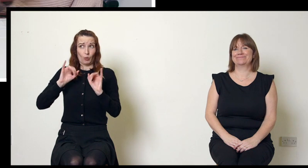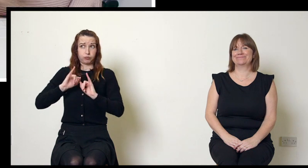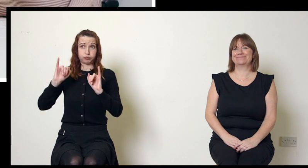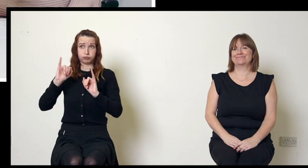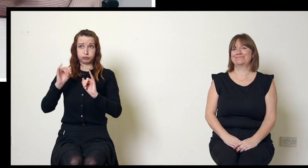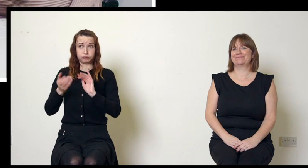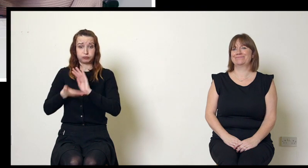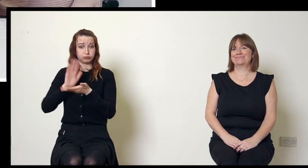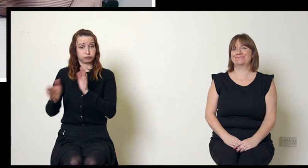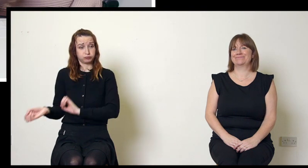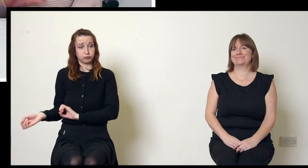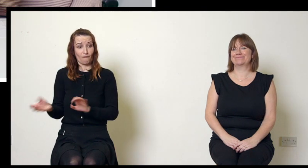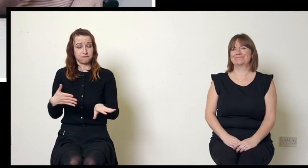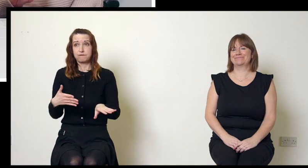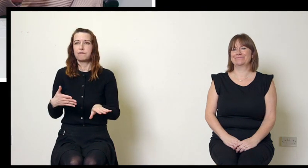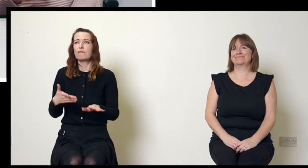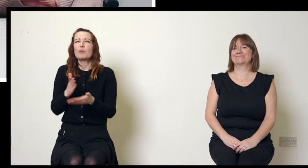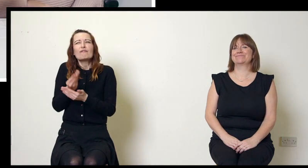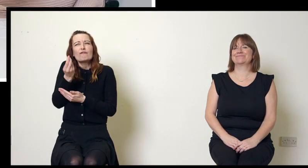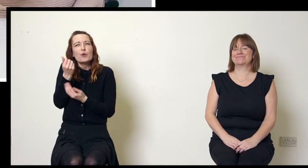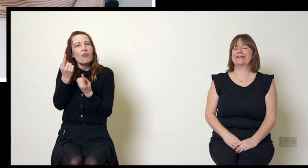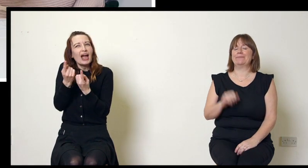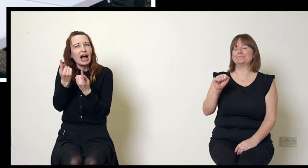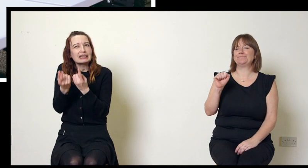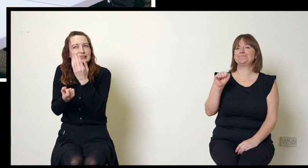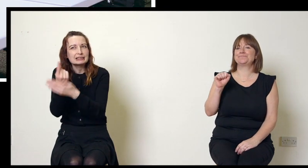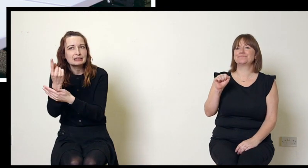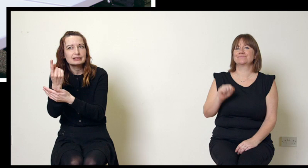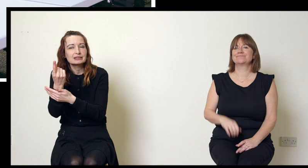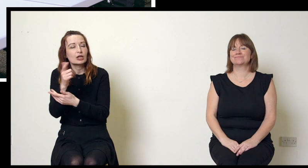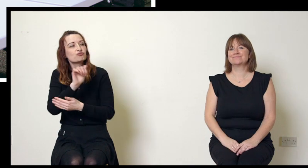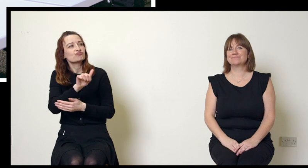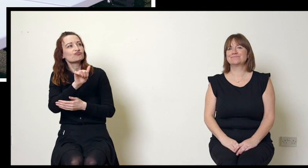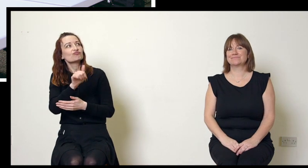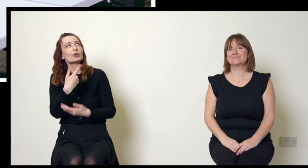And there was no… subtler things wasn't it really? Yeah, I would say only by our standards.